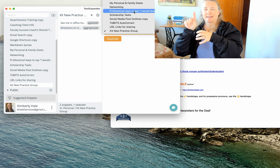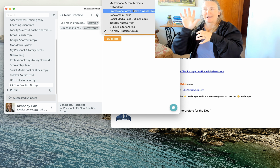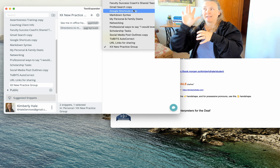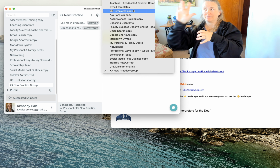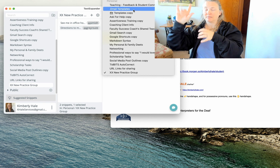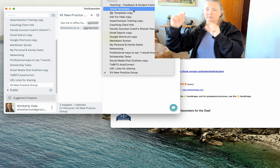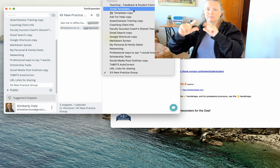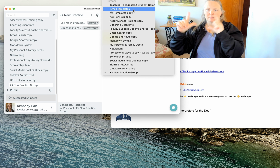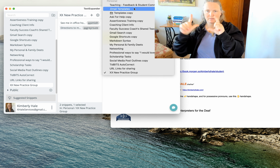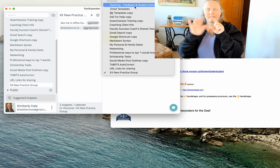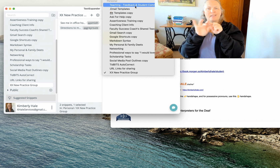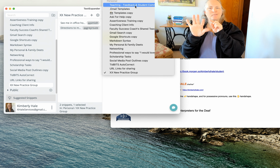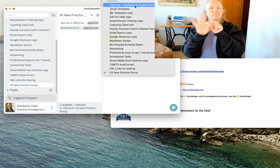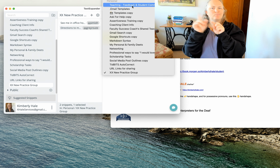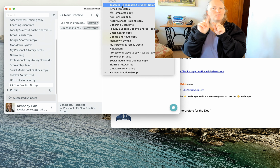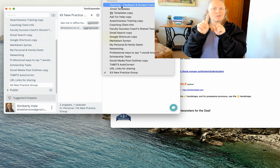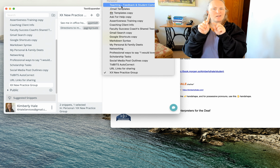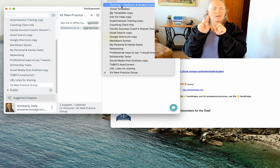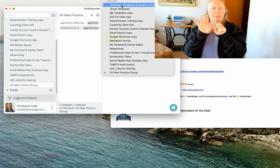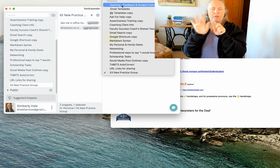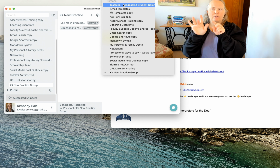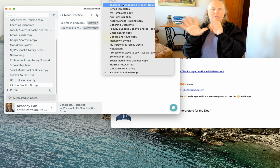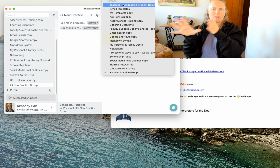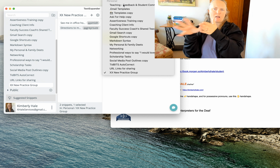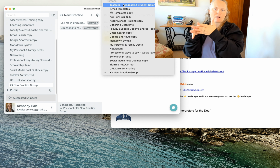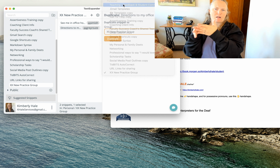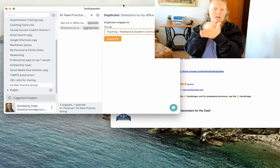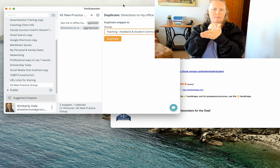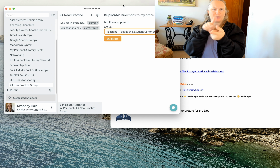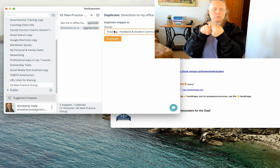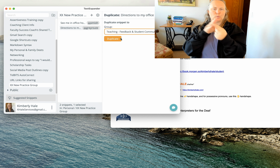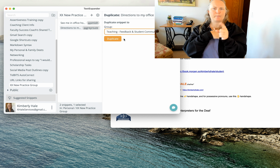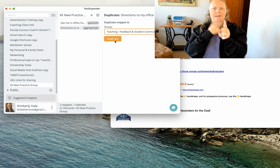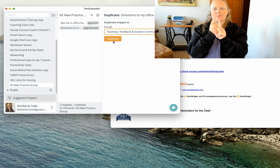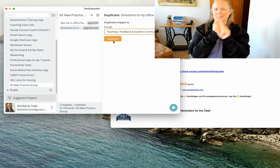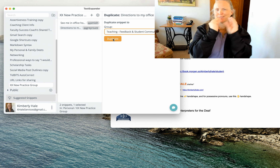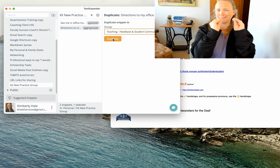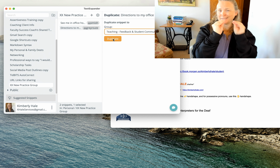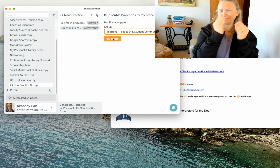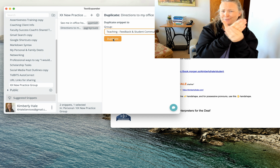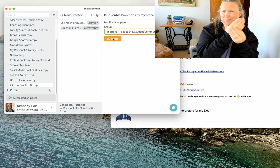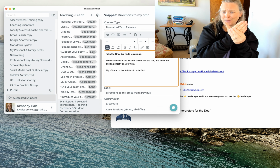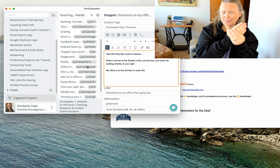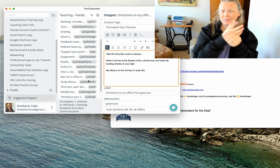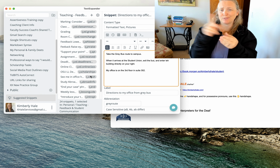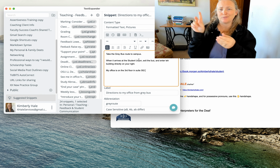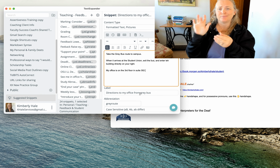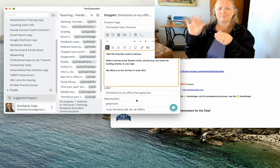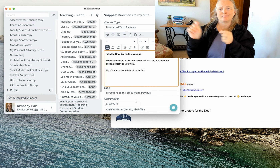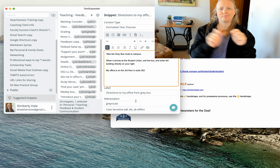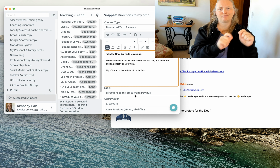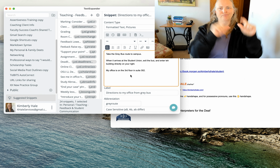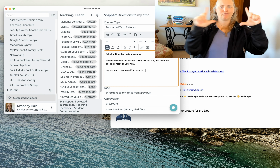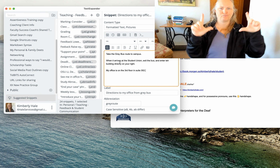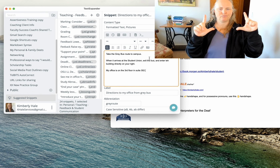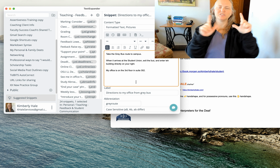you can choose where you want it and I'm actually going to duplicate this right into my regular teaching one that I and then it'll open that one and then you can